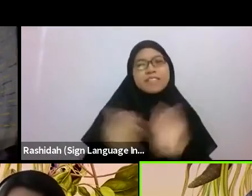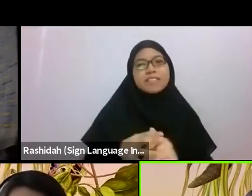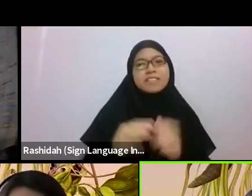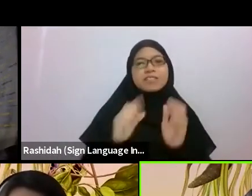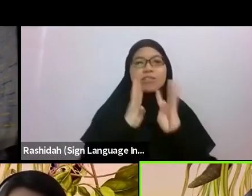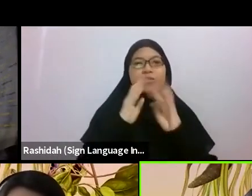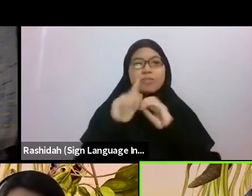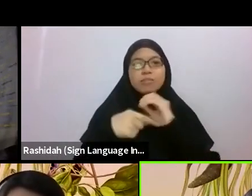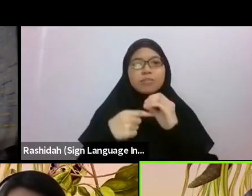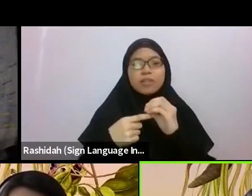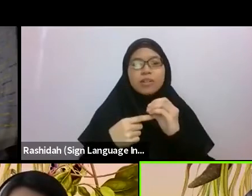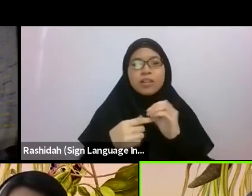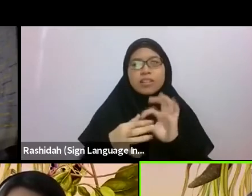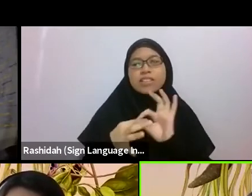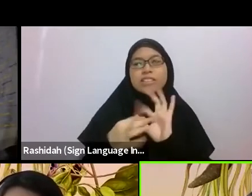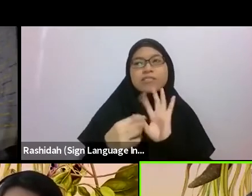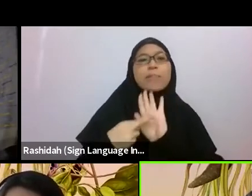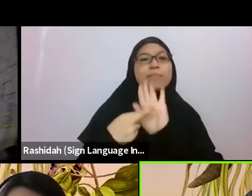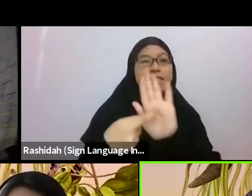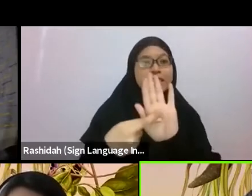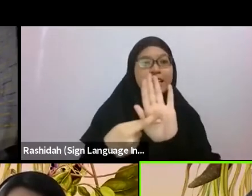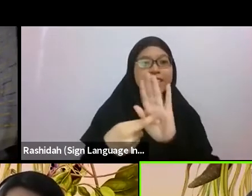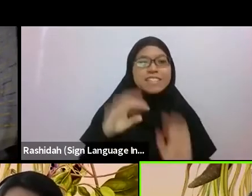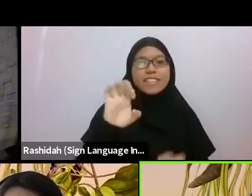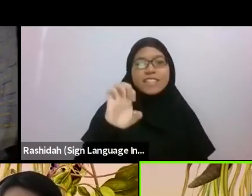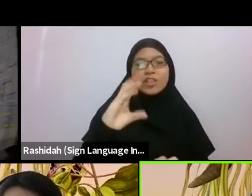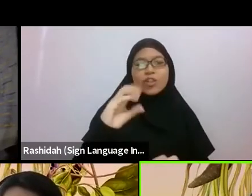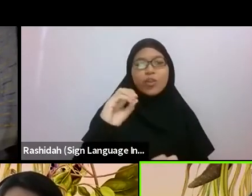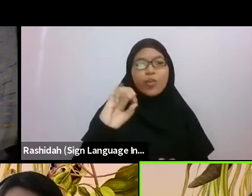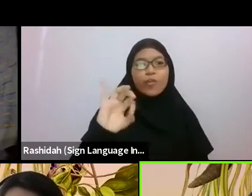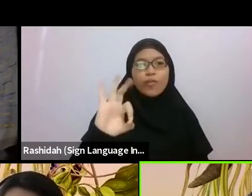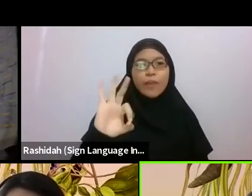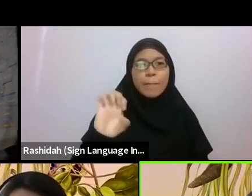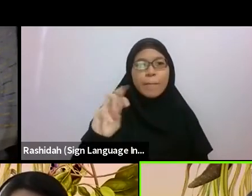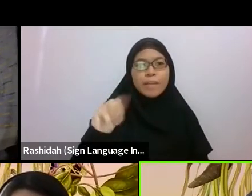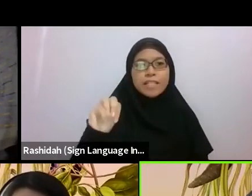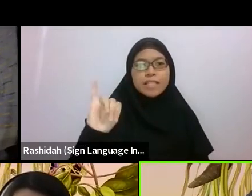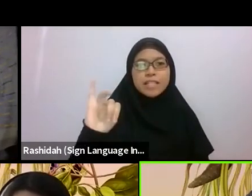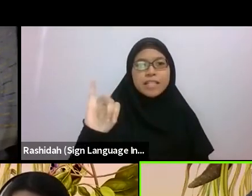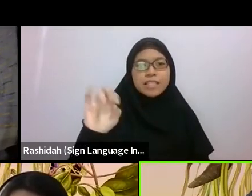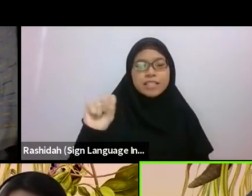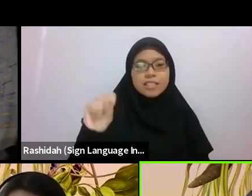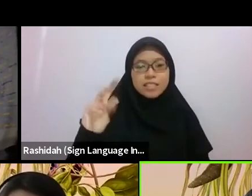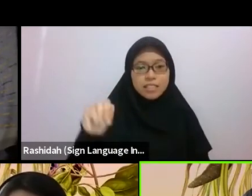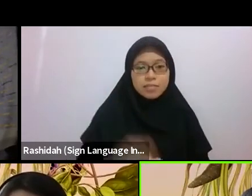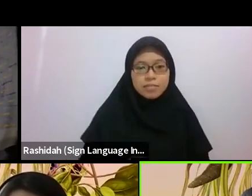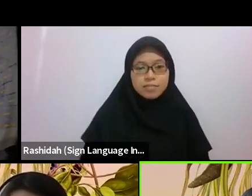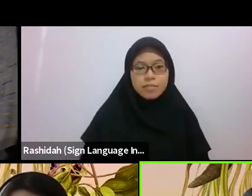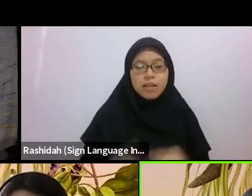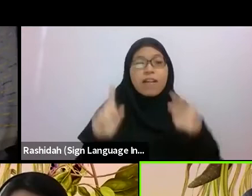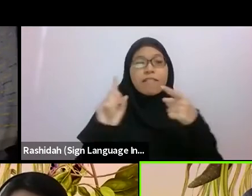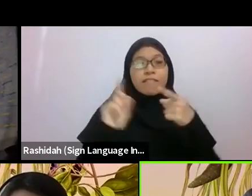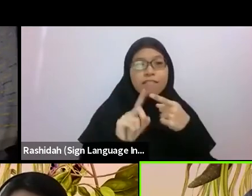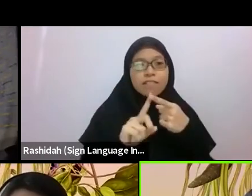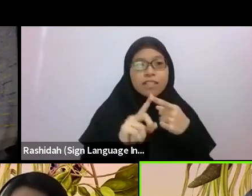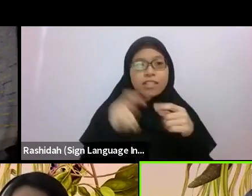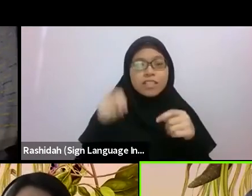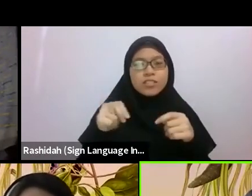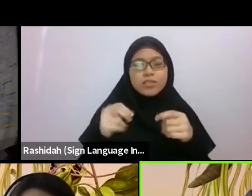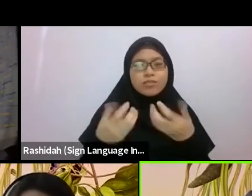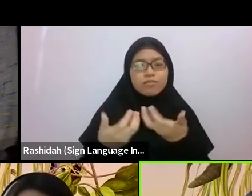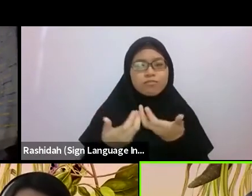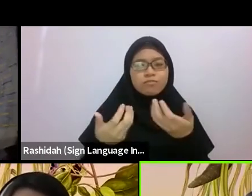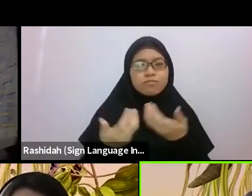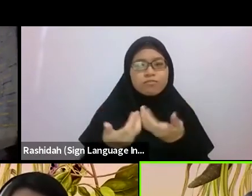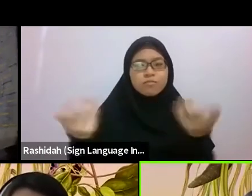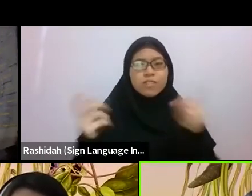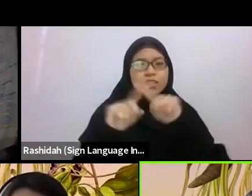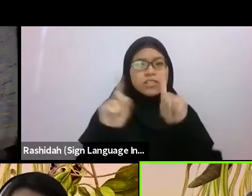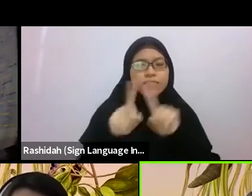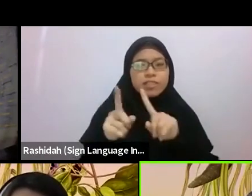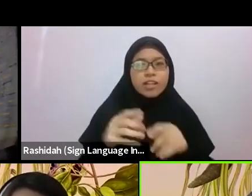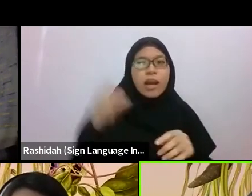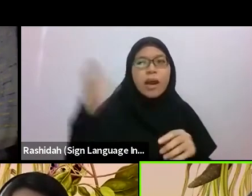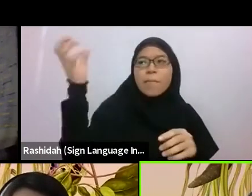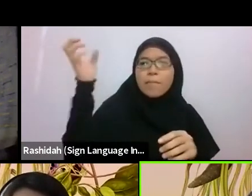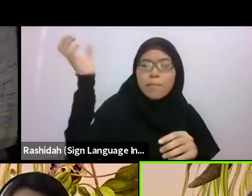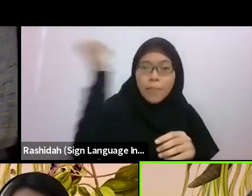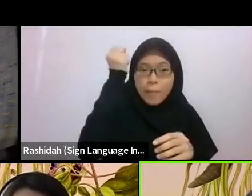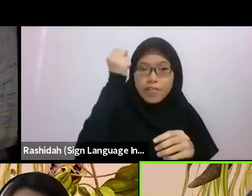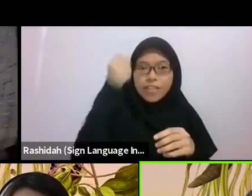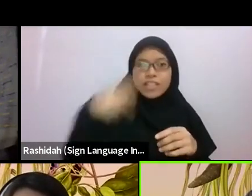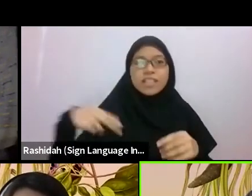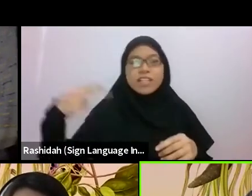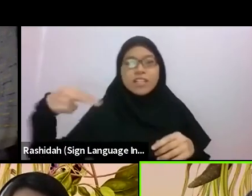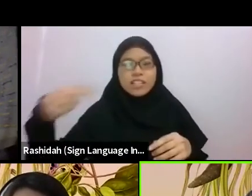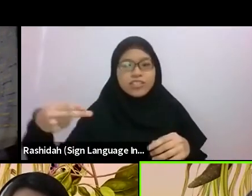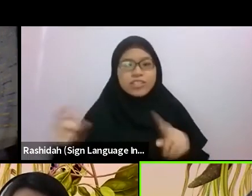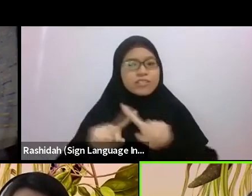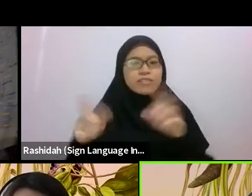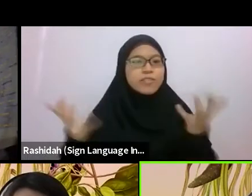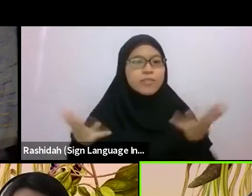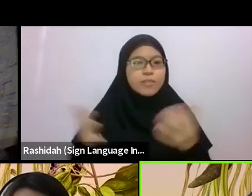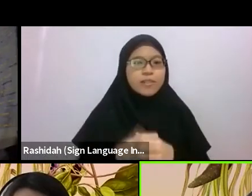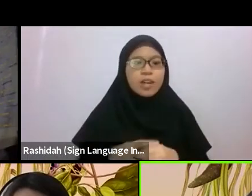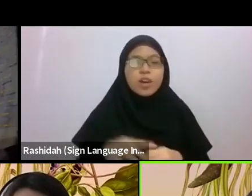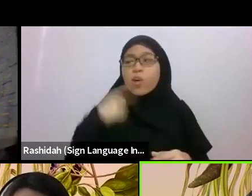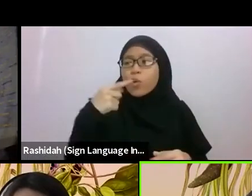I think first of all we need to distinguish the difference between memory and history, what is recounted from the past and who presents this history to us, as opposed to personal memory.